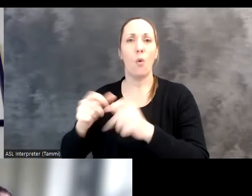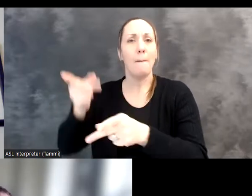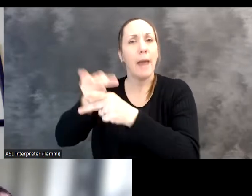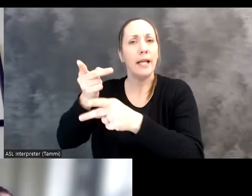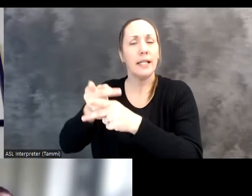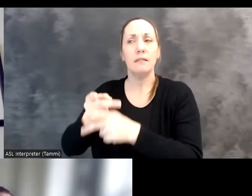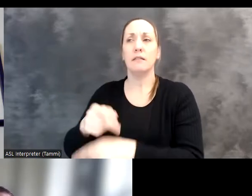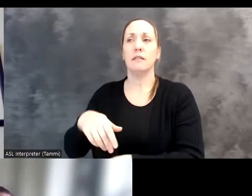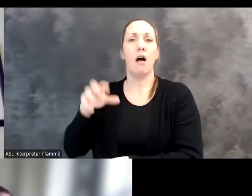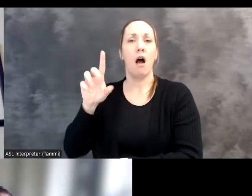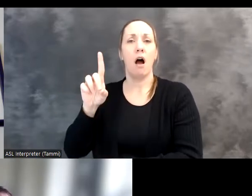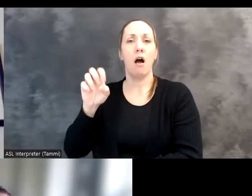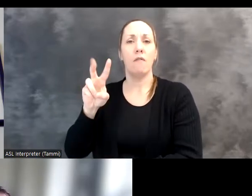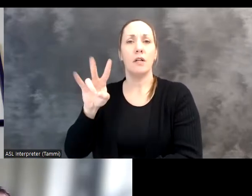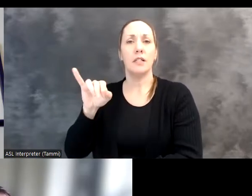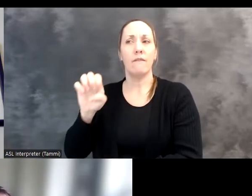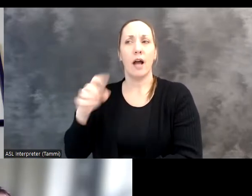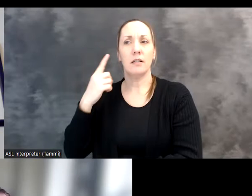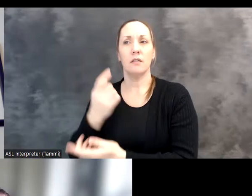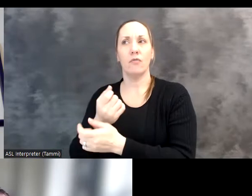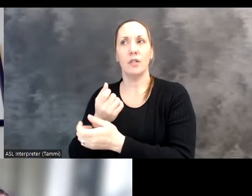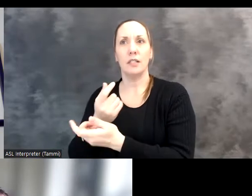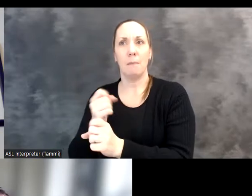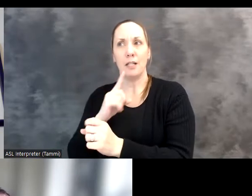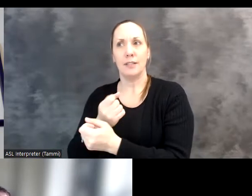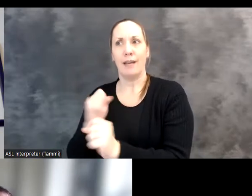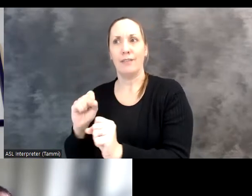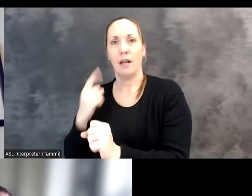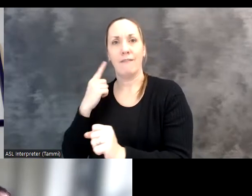s is potentially creating an escrow account to support